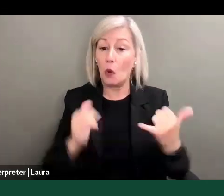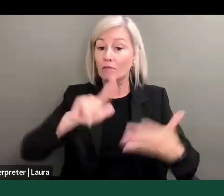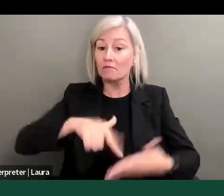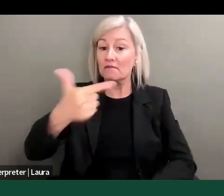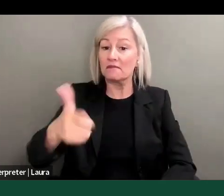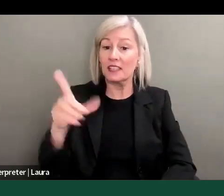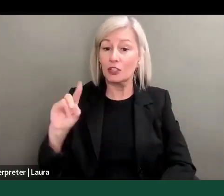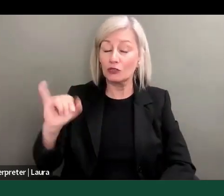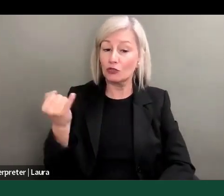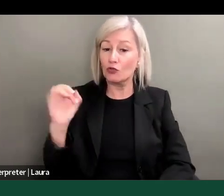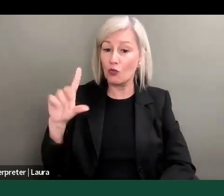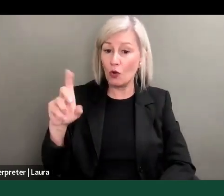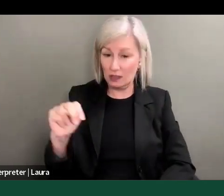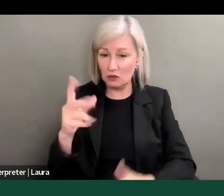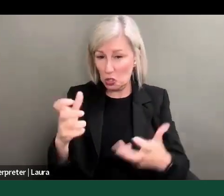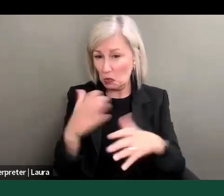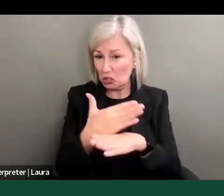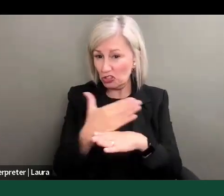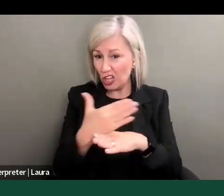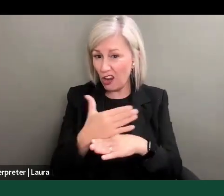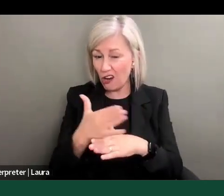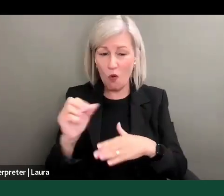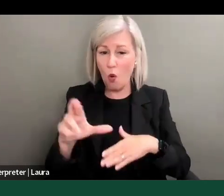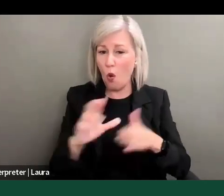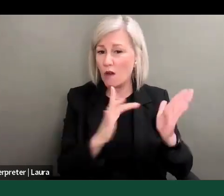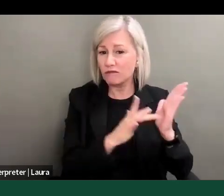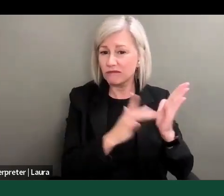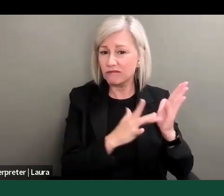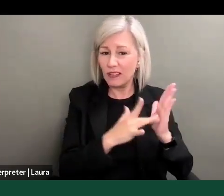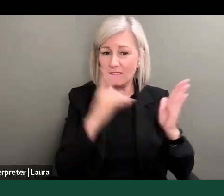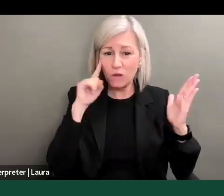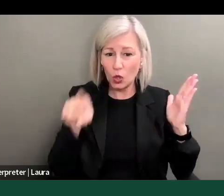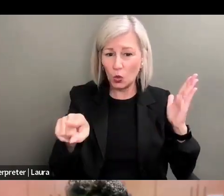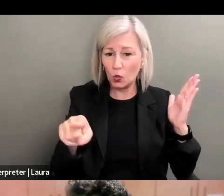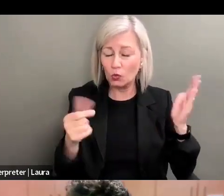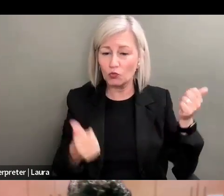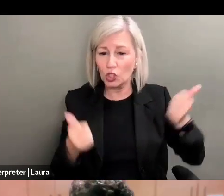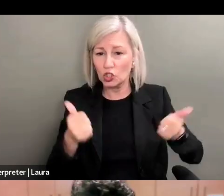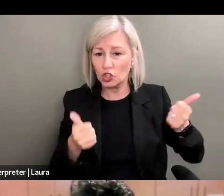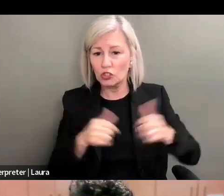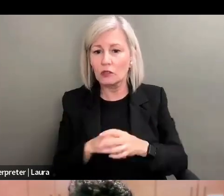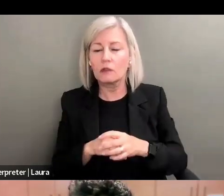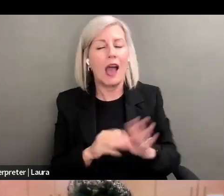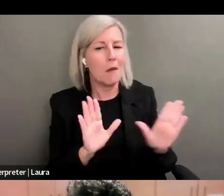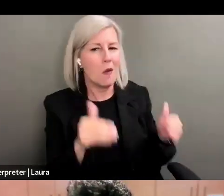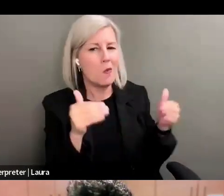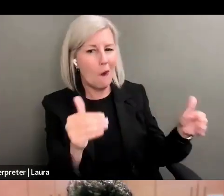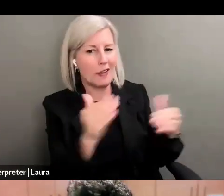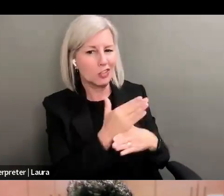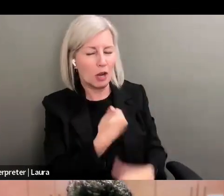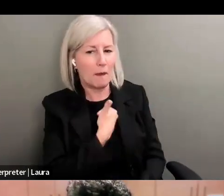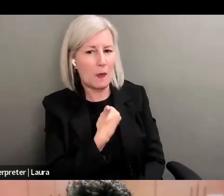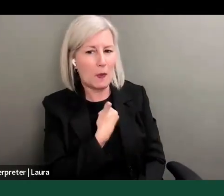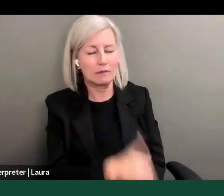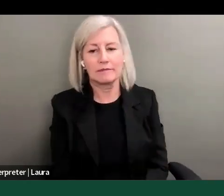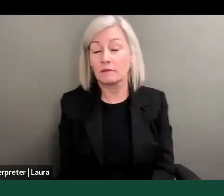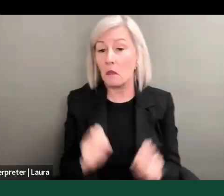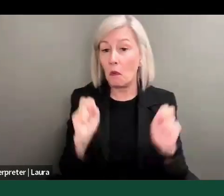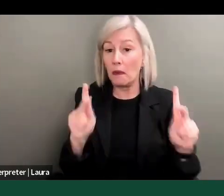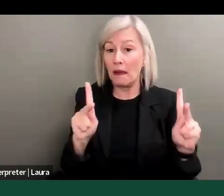Jordan, do you want to share your own screen or do you want me to click your slides? I'm gonna share my own. Okay, perfect. I'm going to stop sharing.